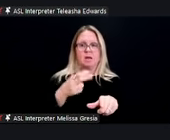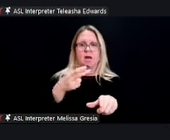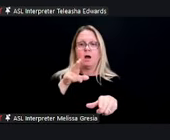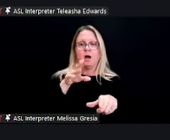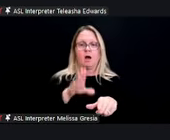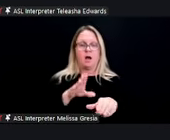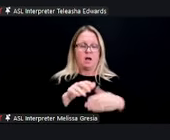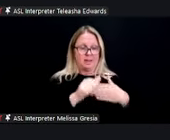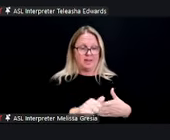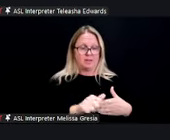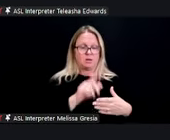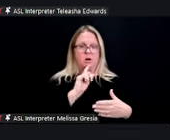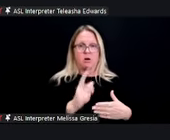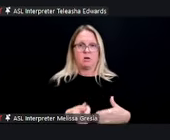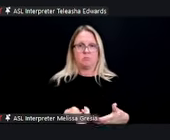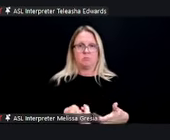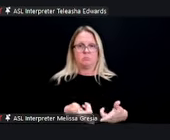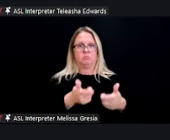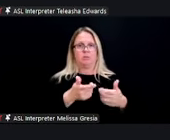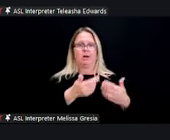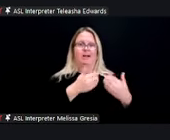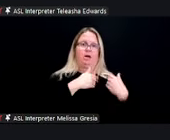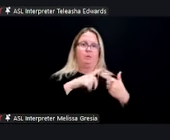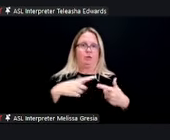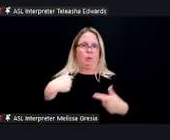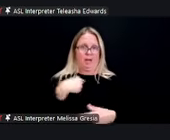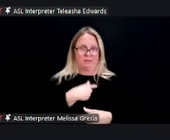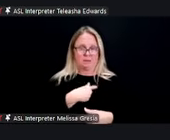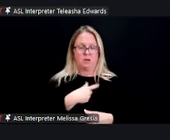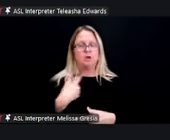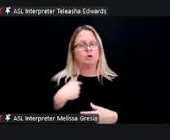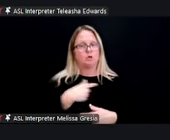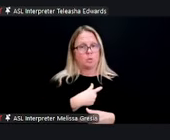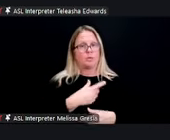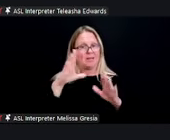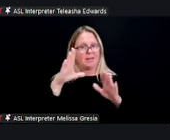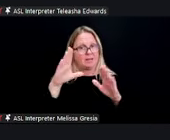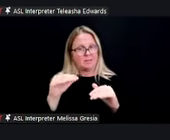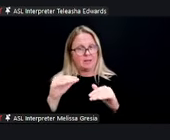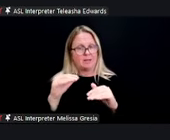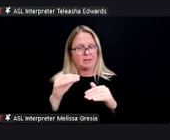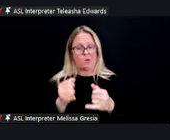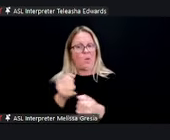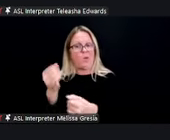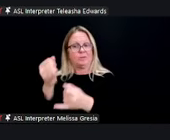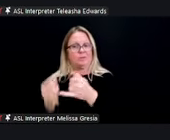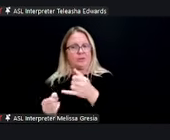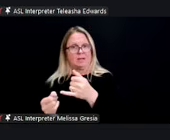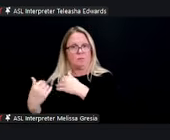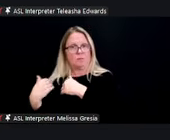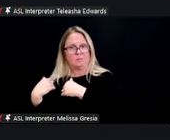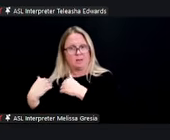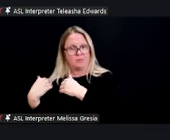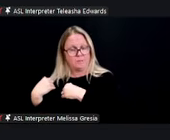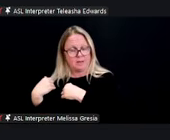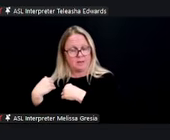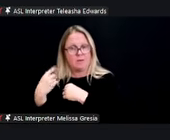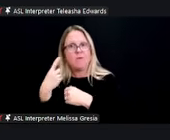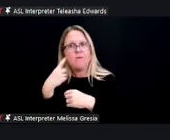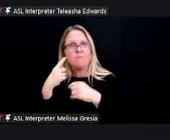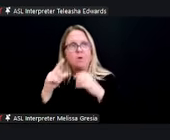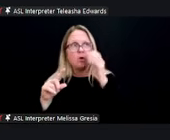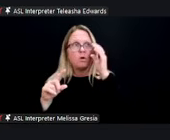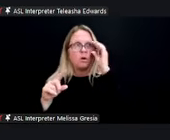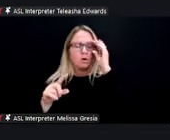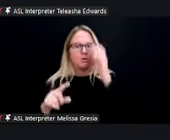us. Um and so we would expect that ultimately the responsibility for fulfilling the responsibility